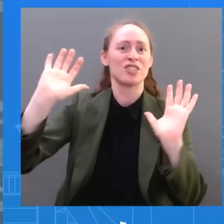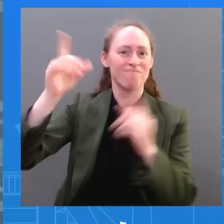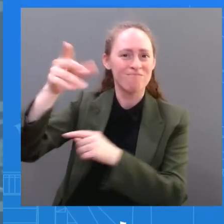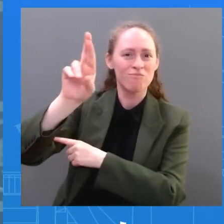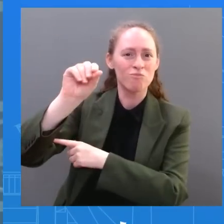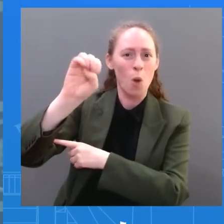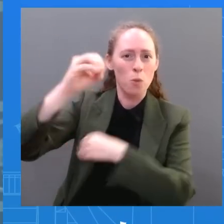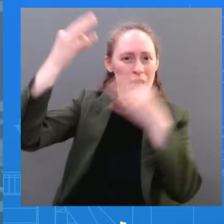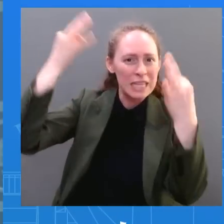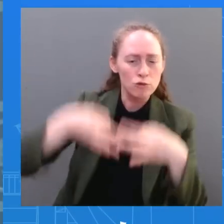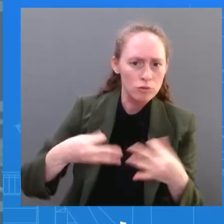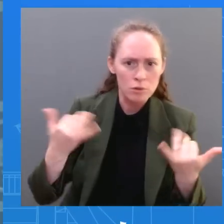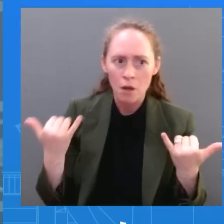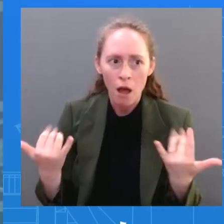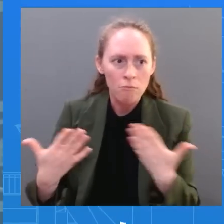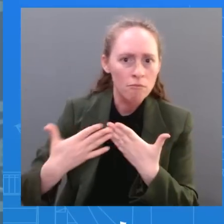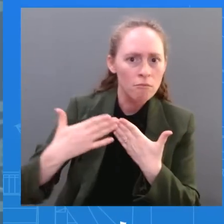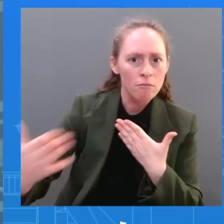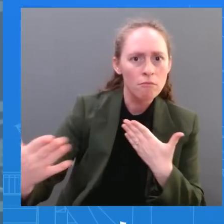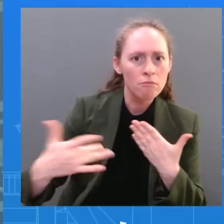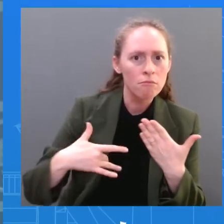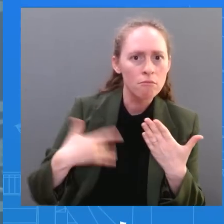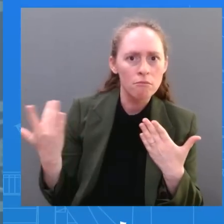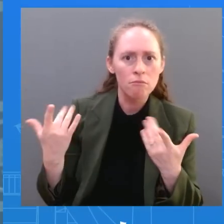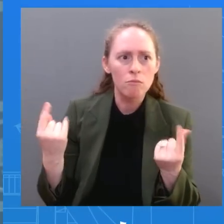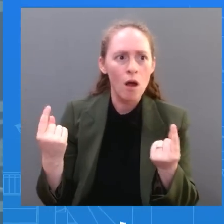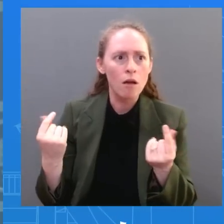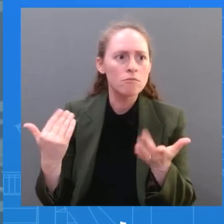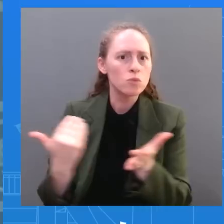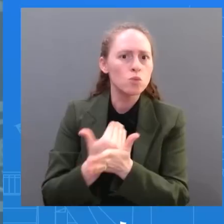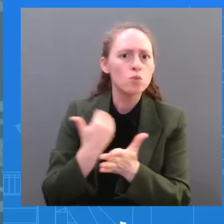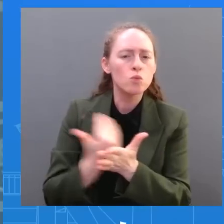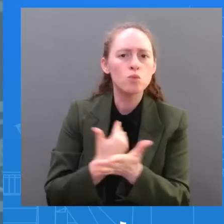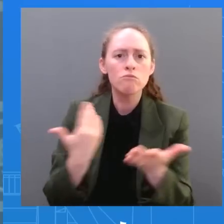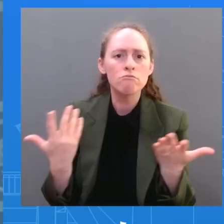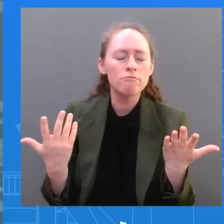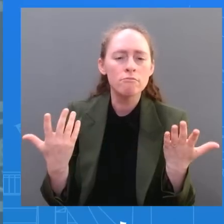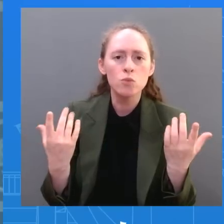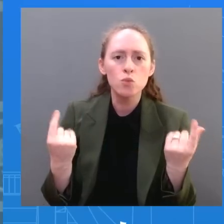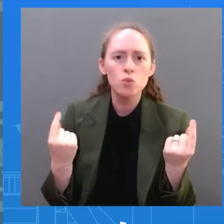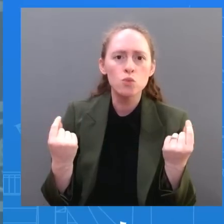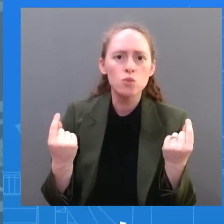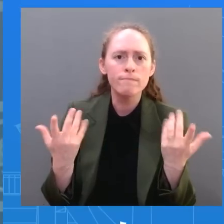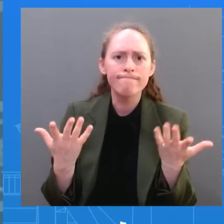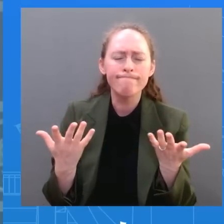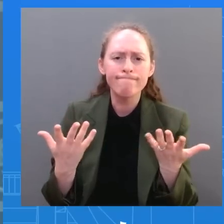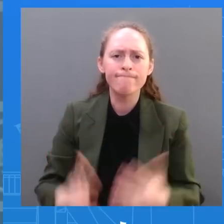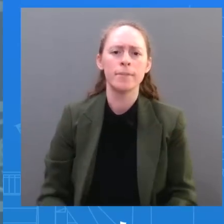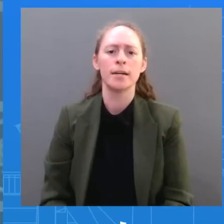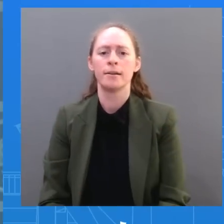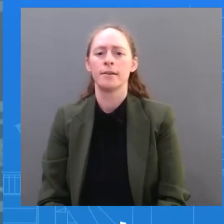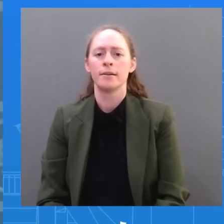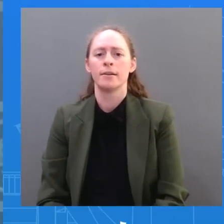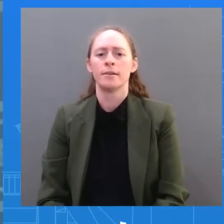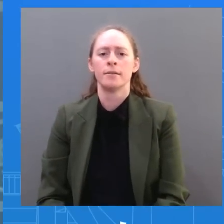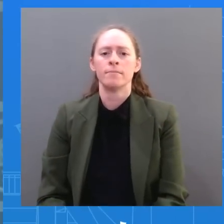The President is going to do everything that he can from his legal authority to make sure that we're protecting women's freedoms